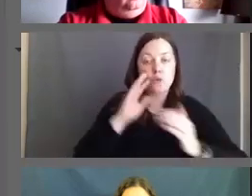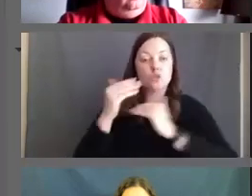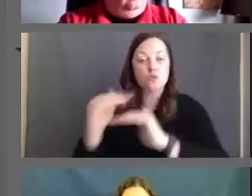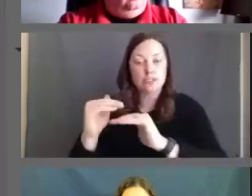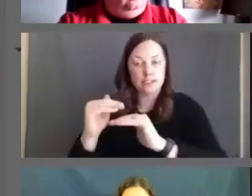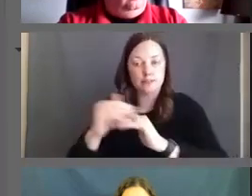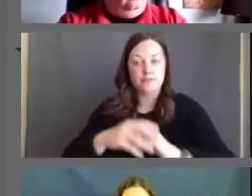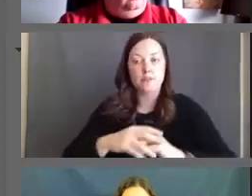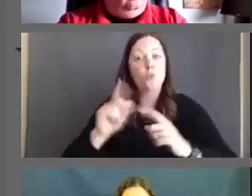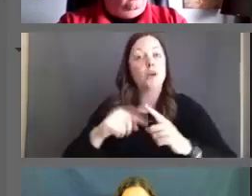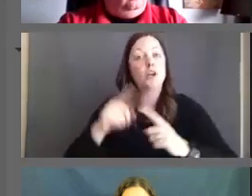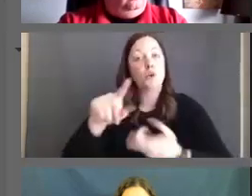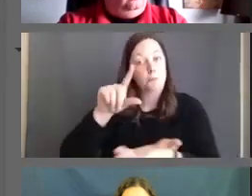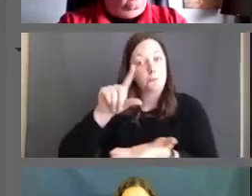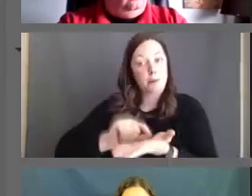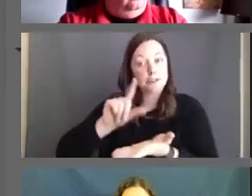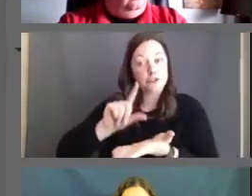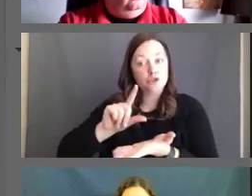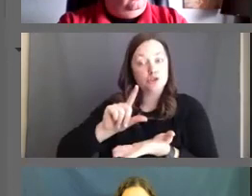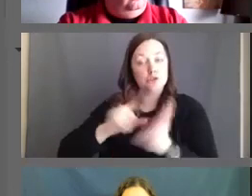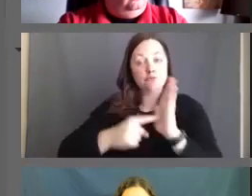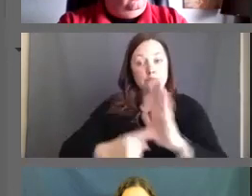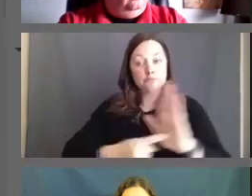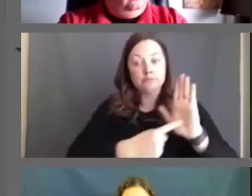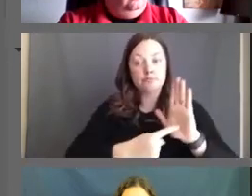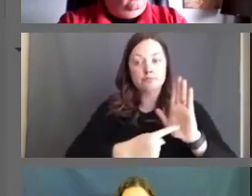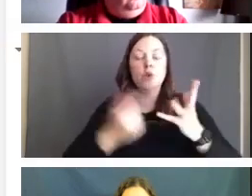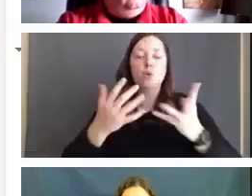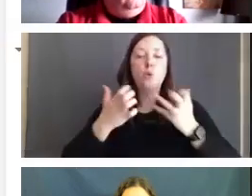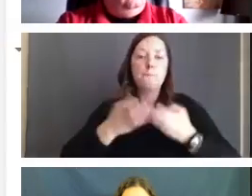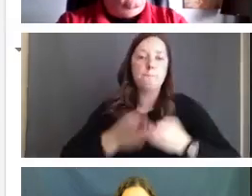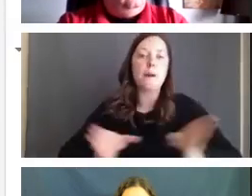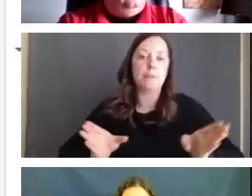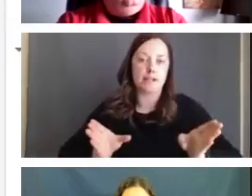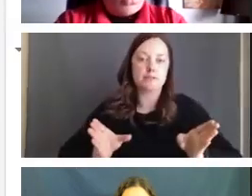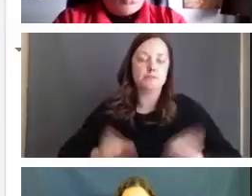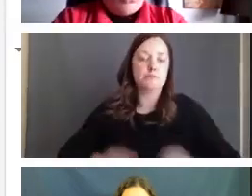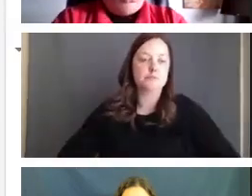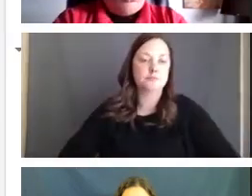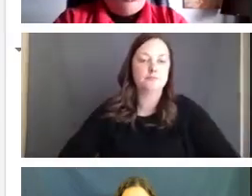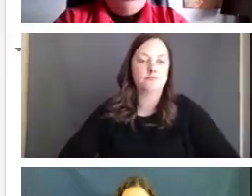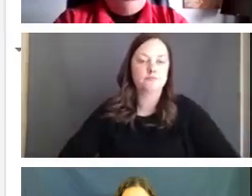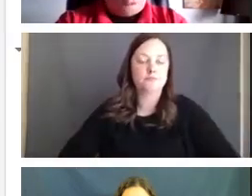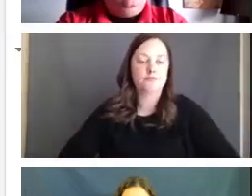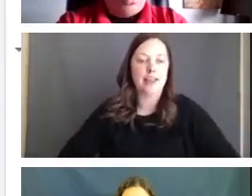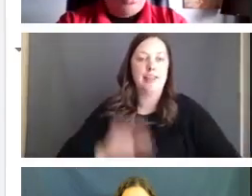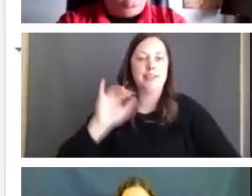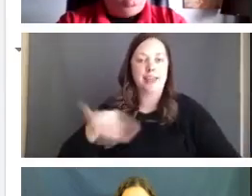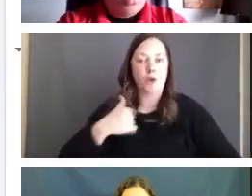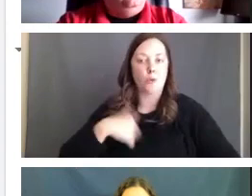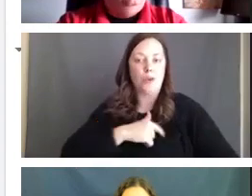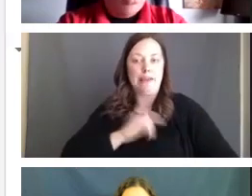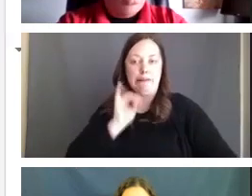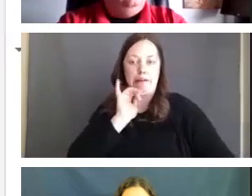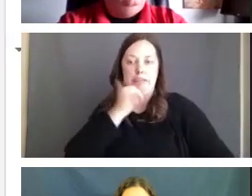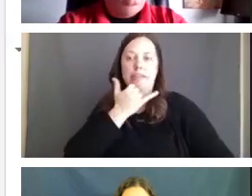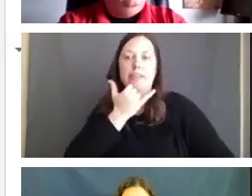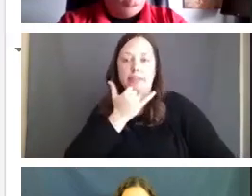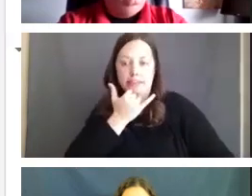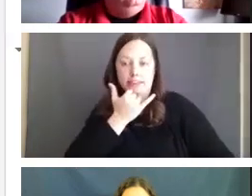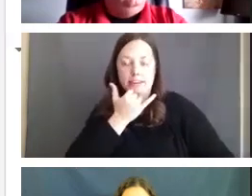if you or the student has that need.